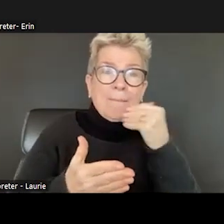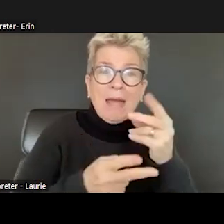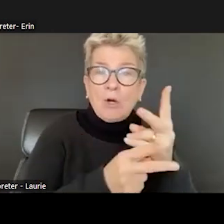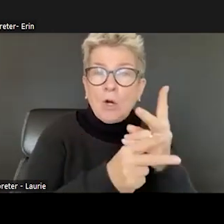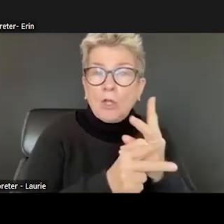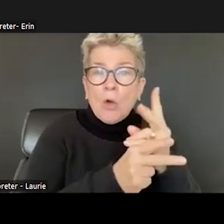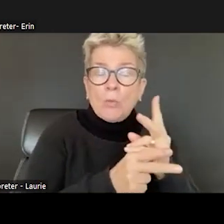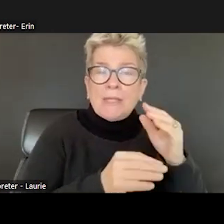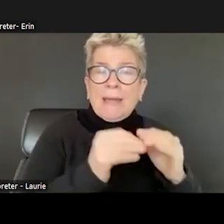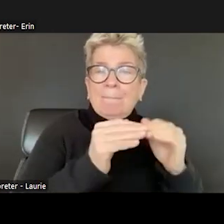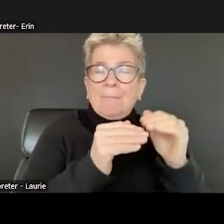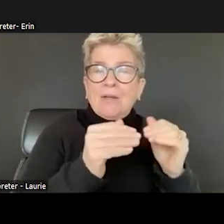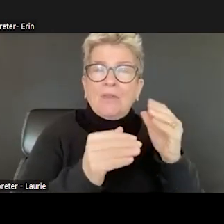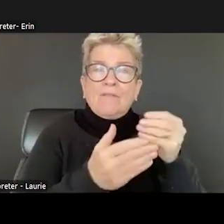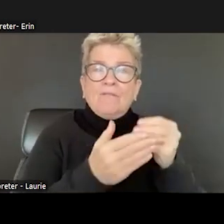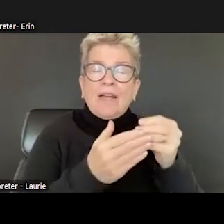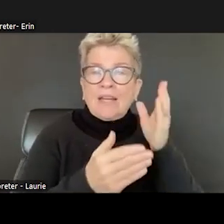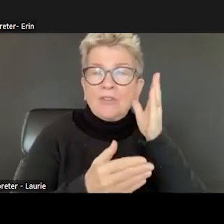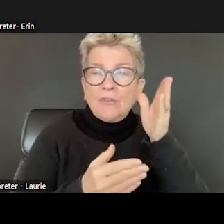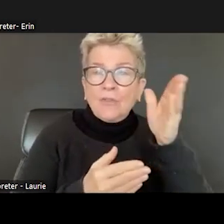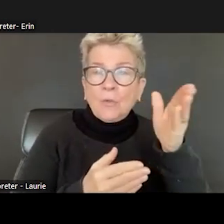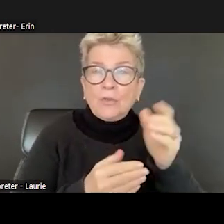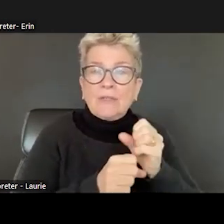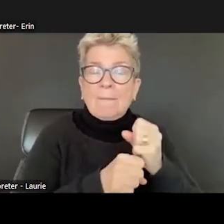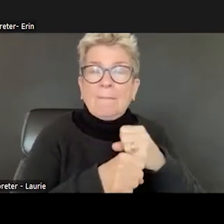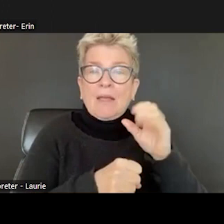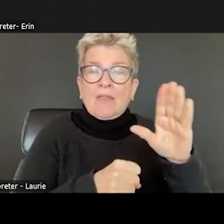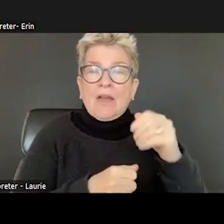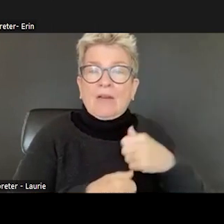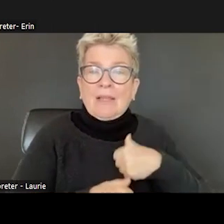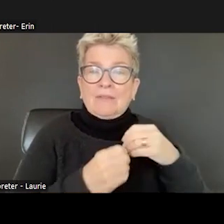really strengthen their financial lives, and high school is one place where we know that we